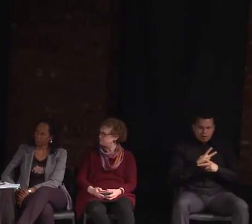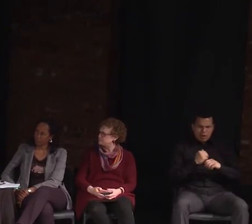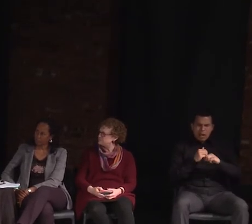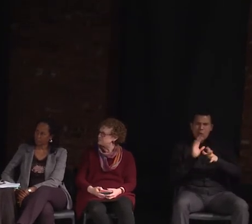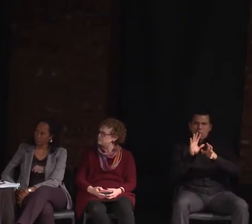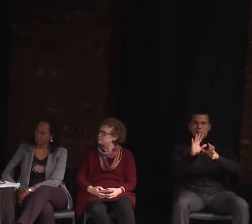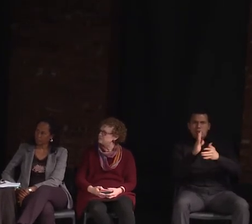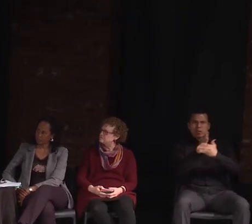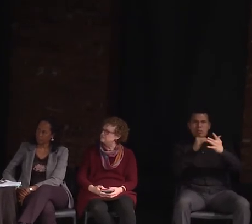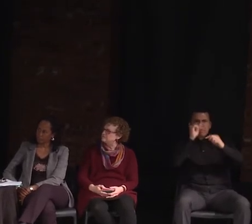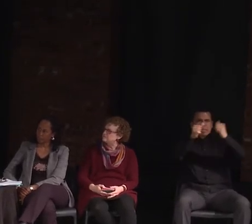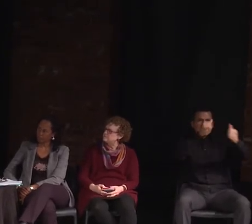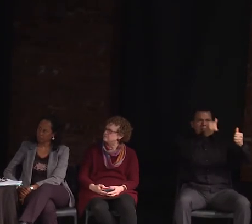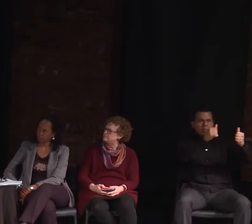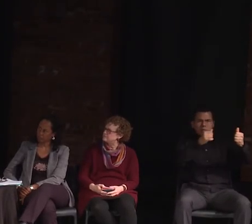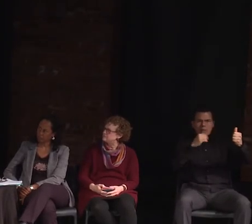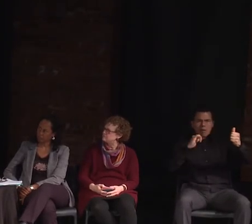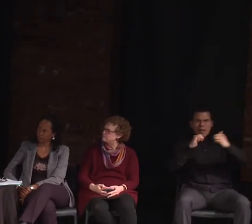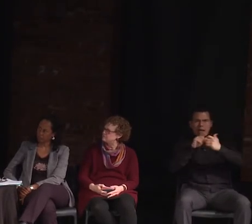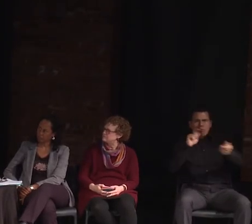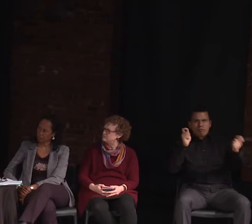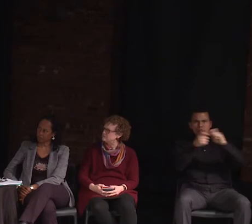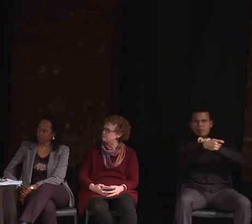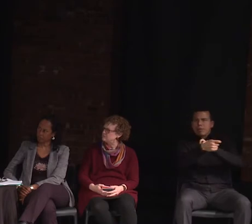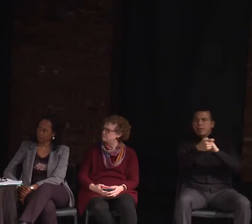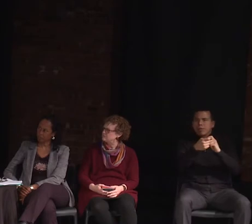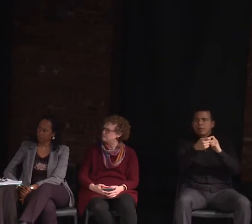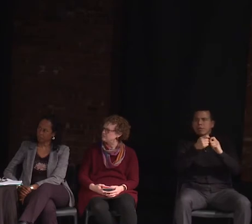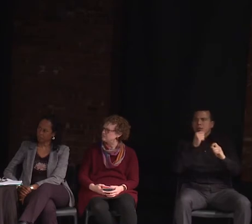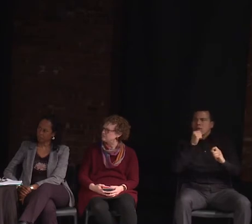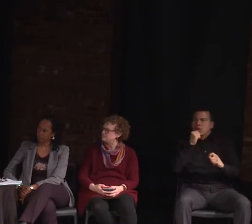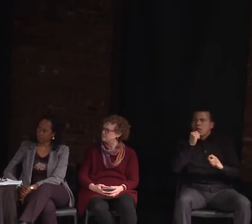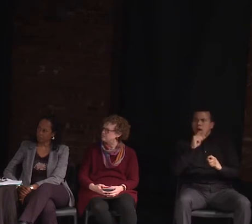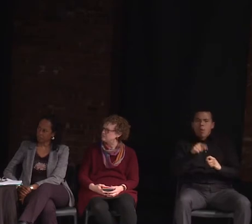How do we make some real changes beyond the individual organizations?